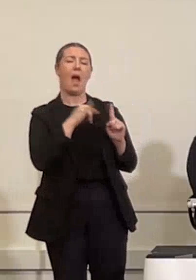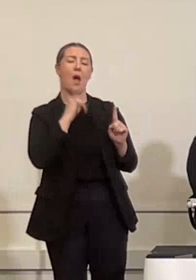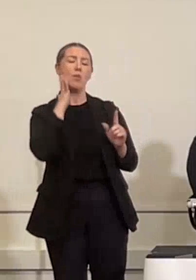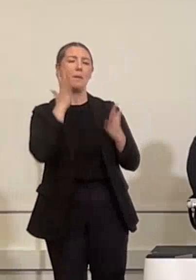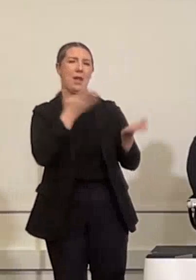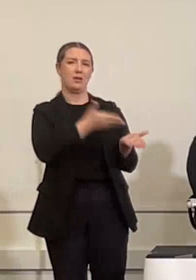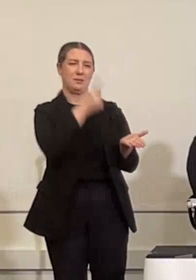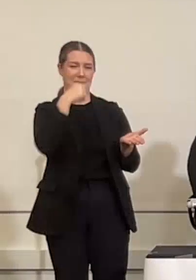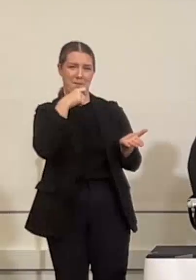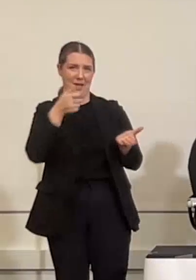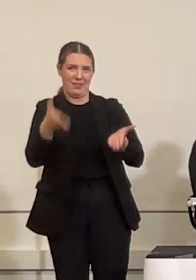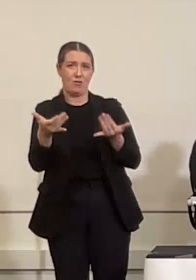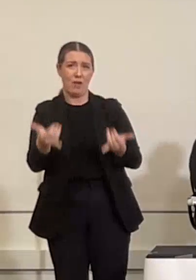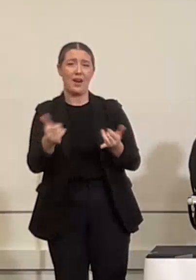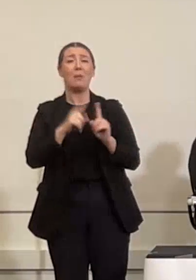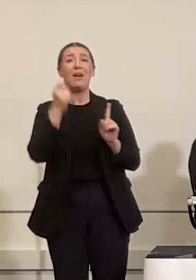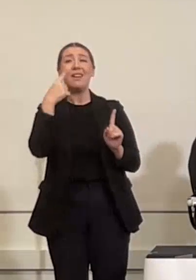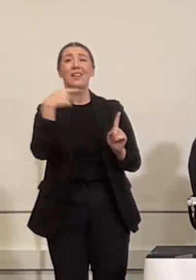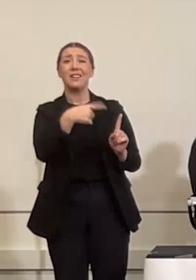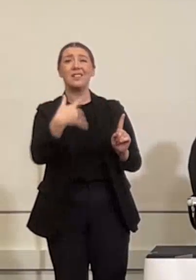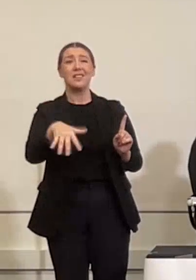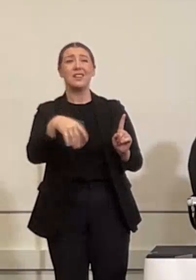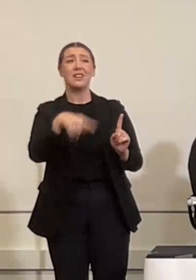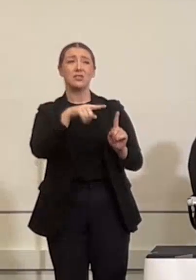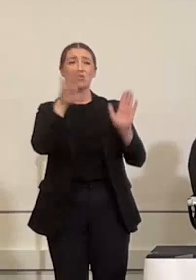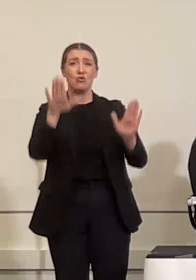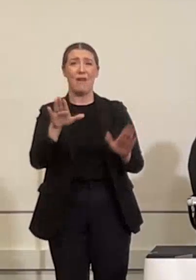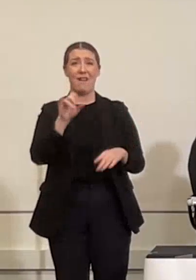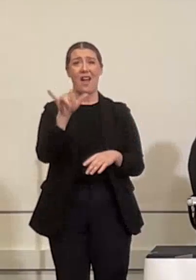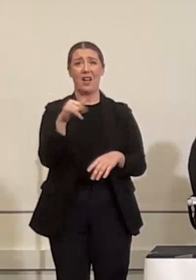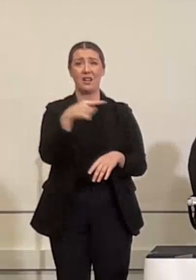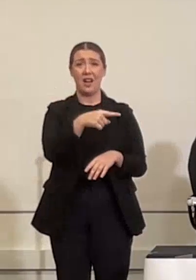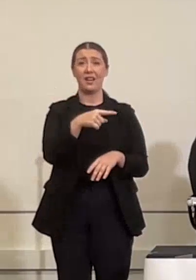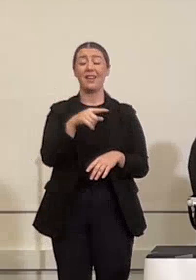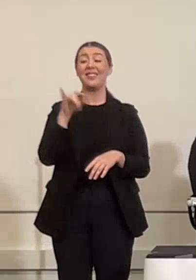But he's been a great ally where when I recorded the video and